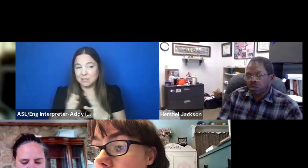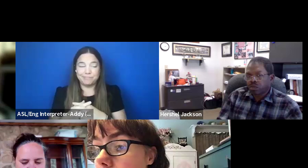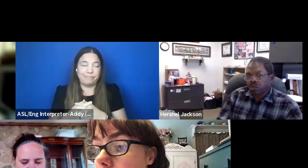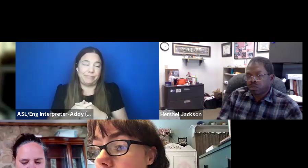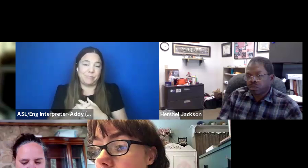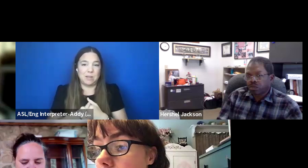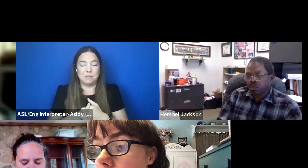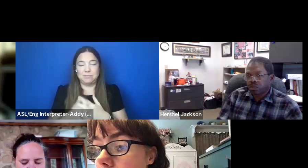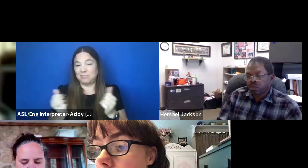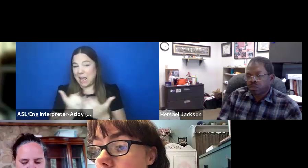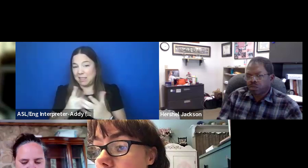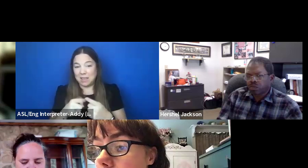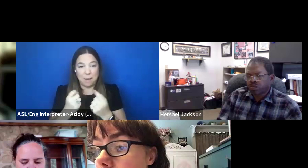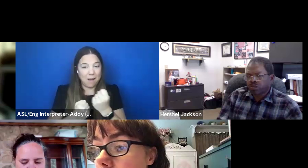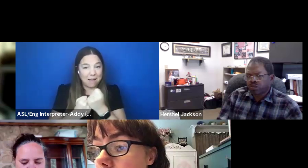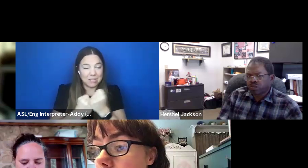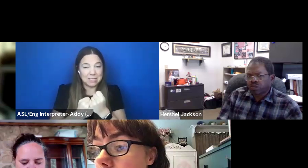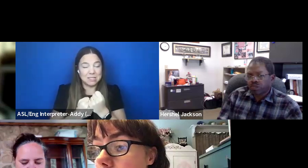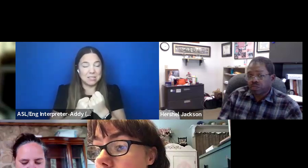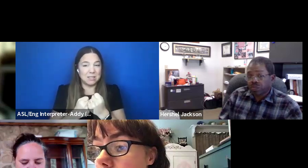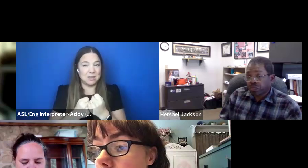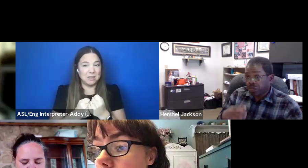Don Dew: anything about advocacy towards that that you want to share.